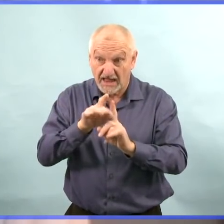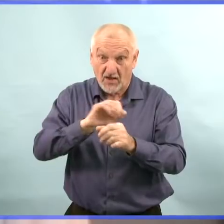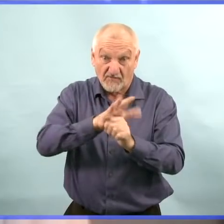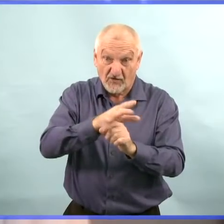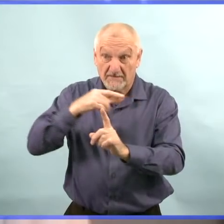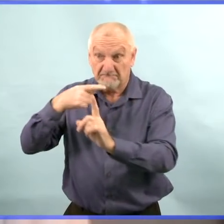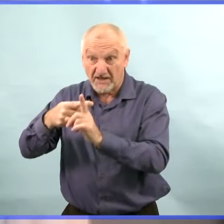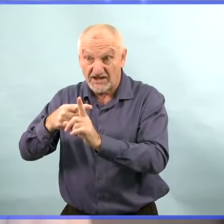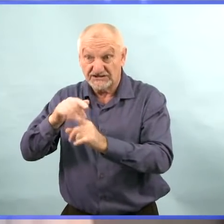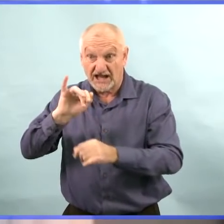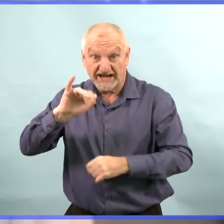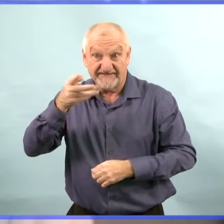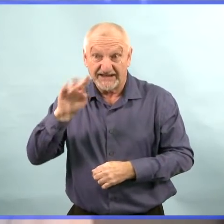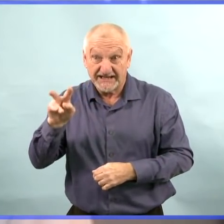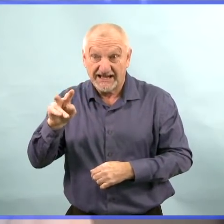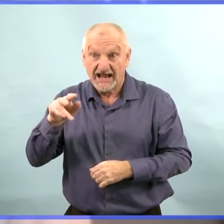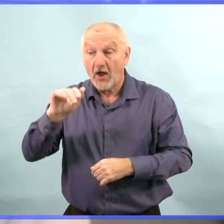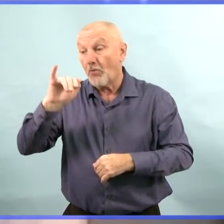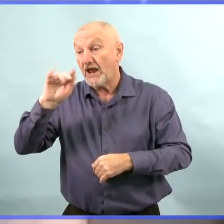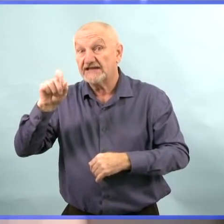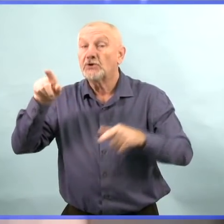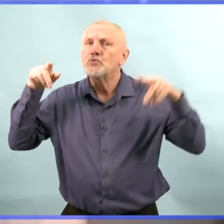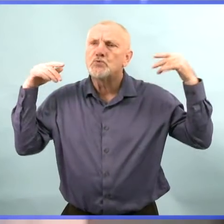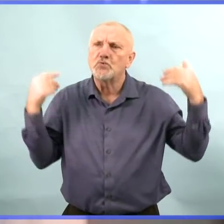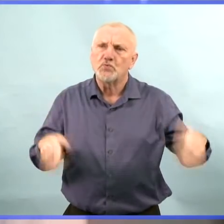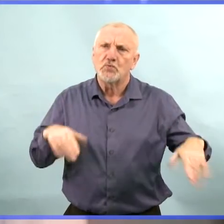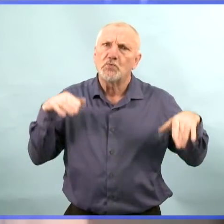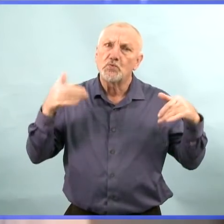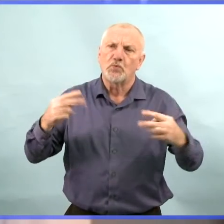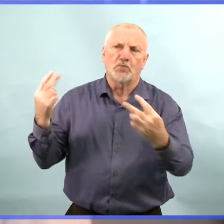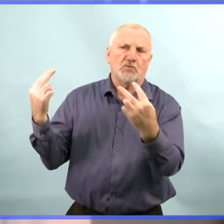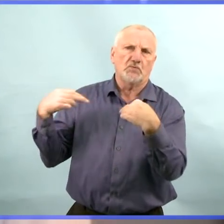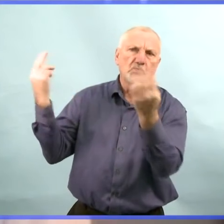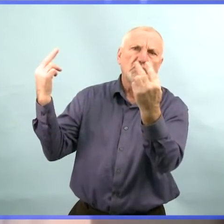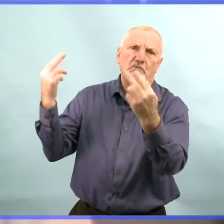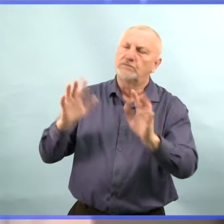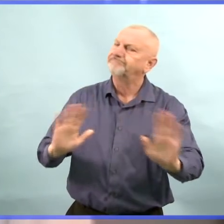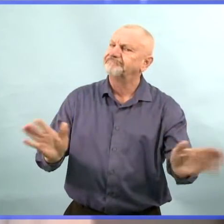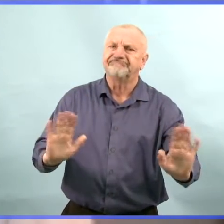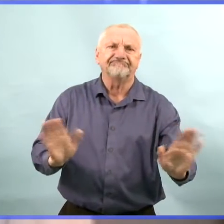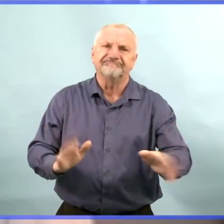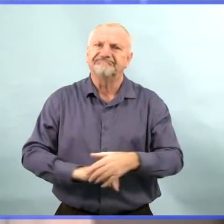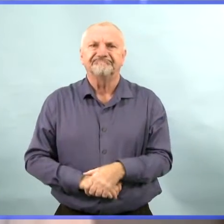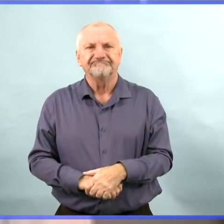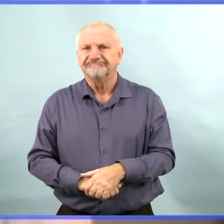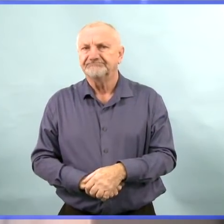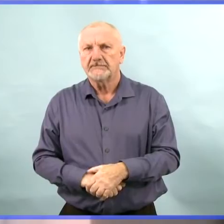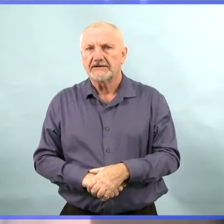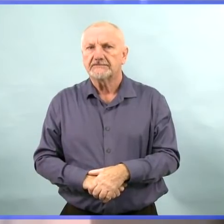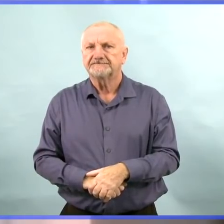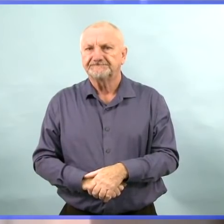report although we've seen very slightly less not significantly less number of diagnose cases